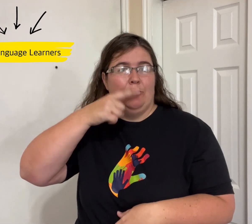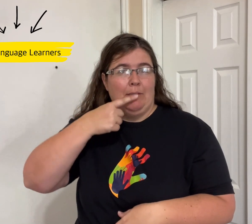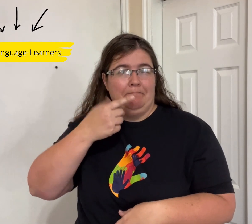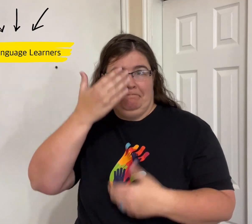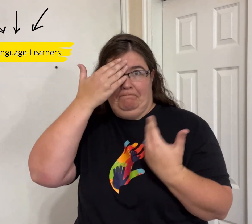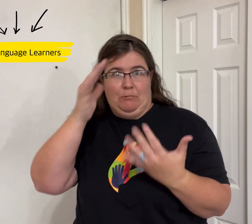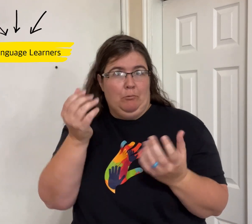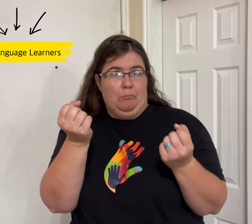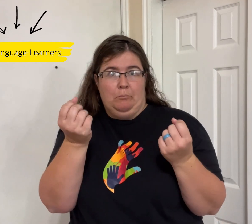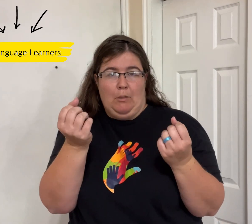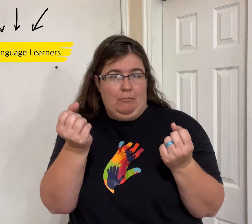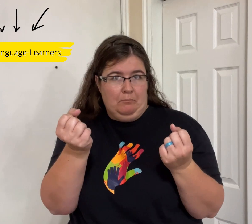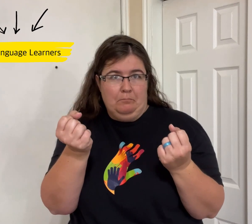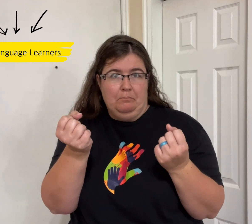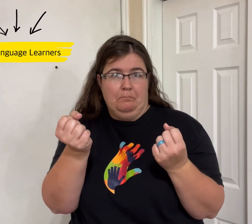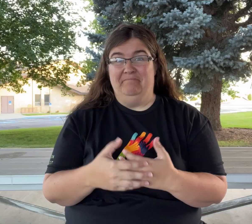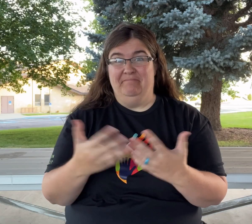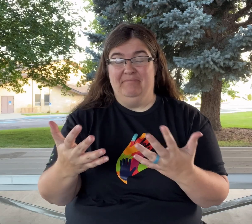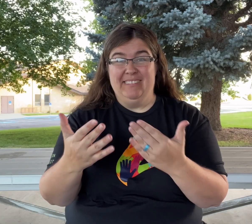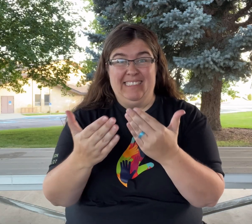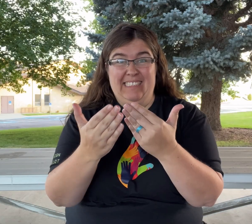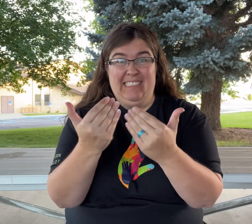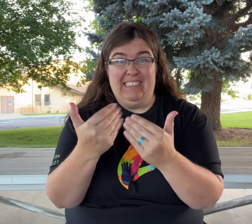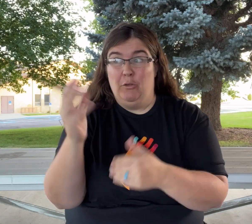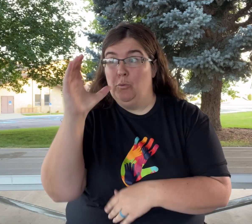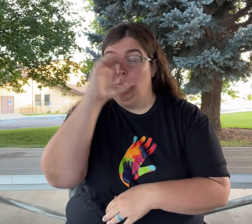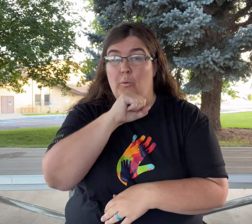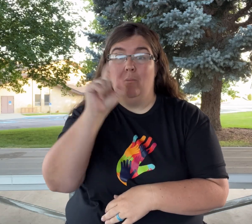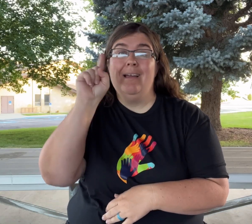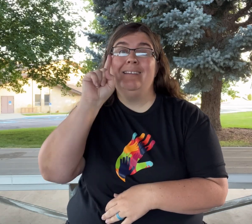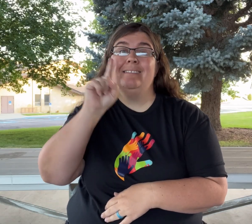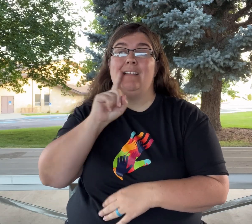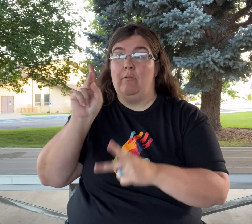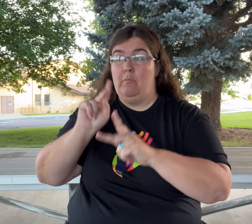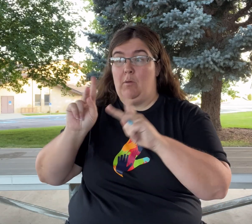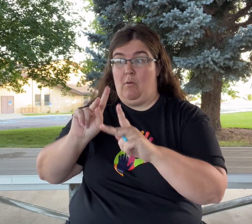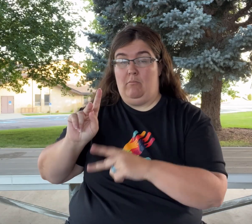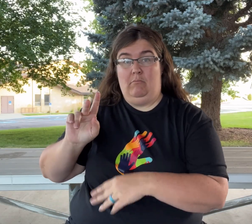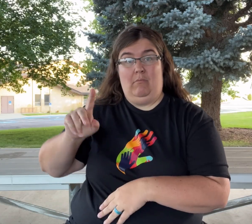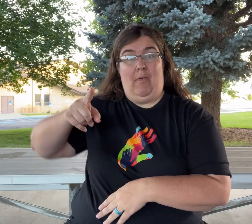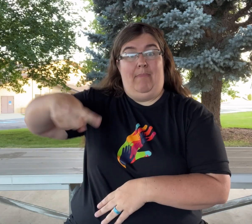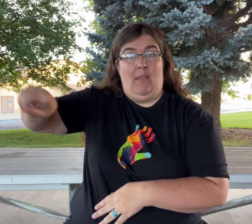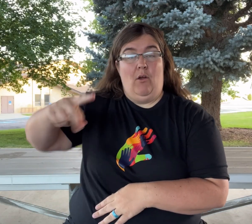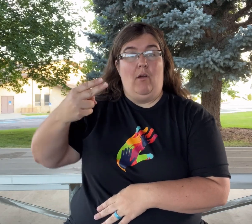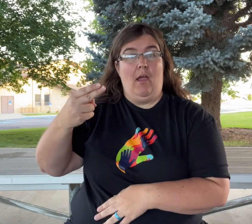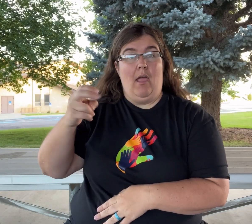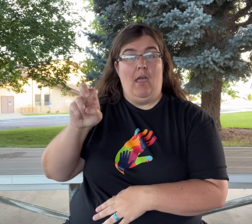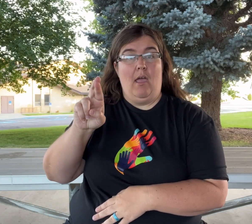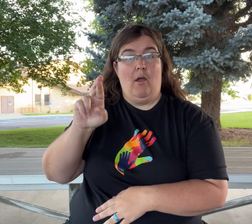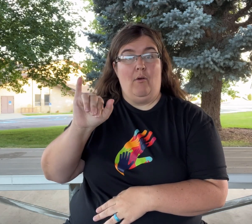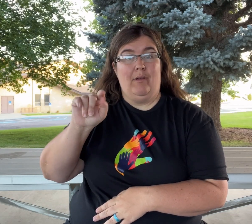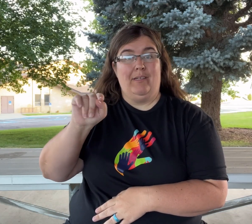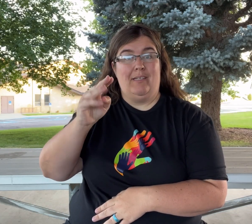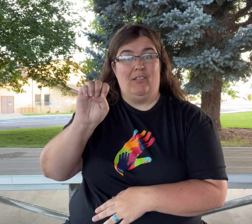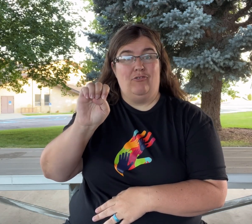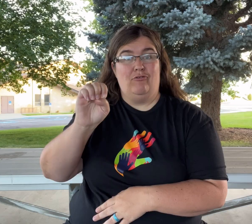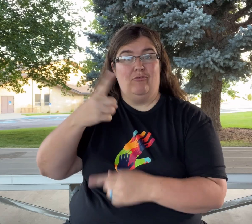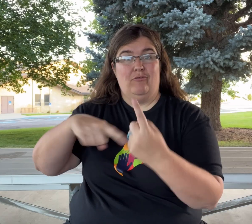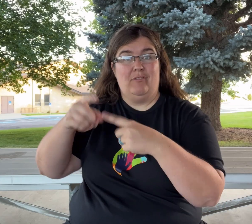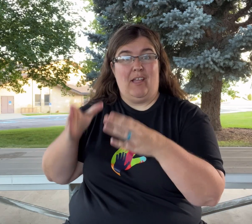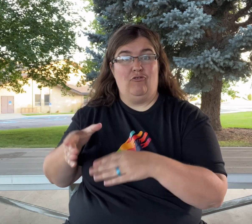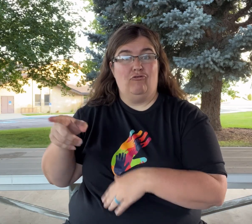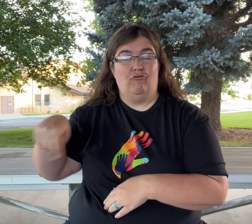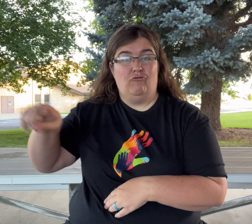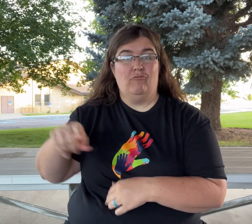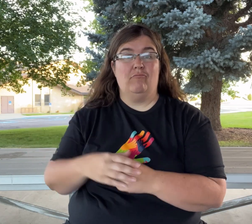were hearing and didn't sign. It's easy to assume that all Deaf people are heritage signers. But the